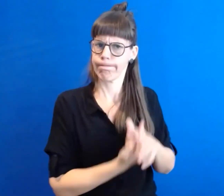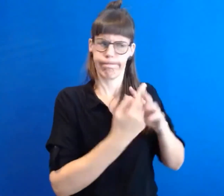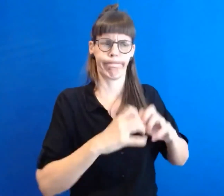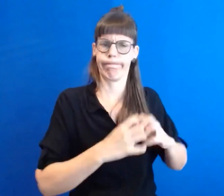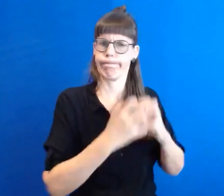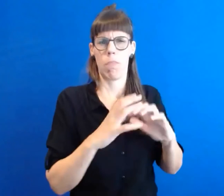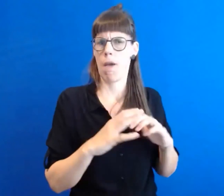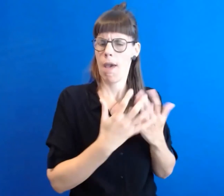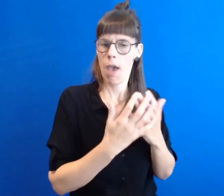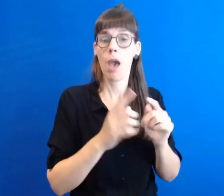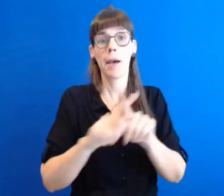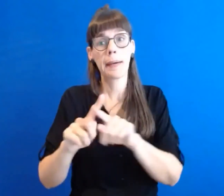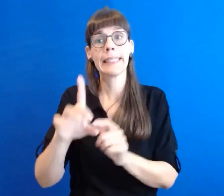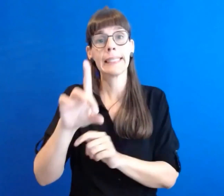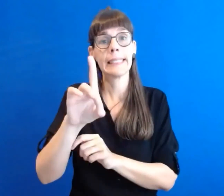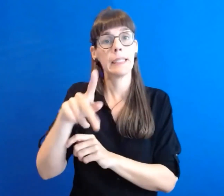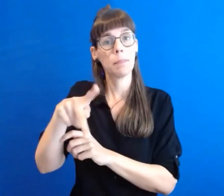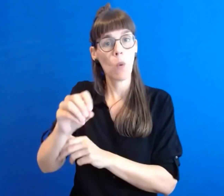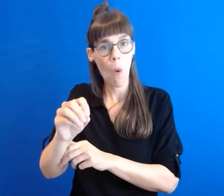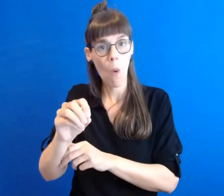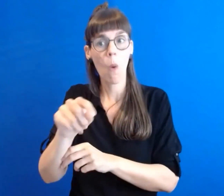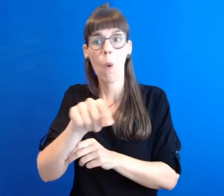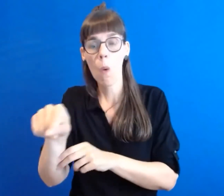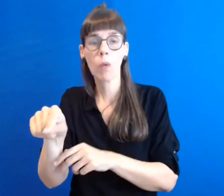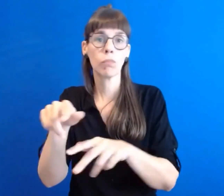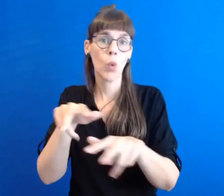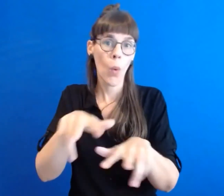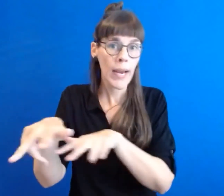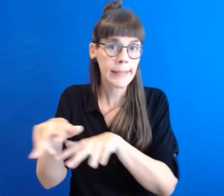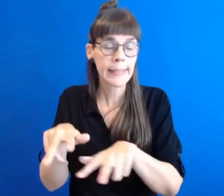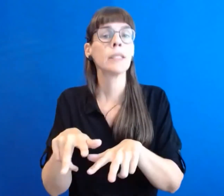The Influencer Pack was developed